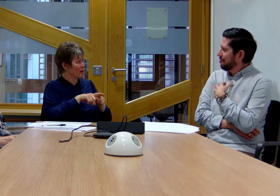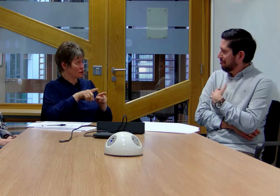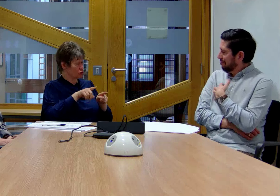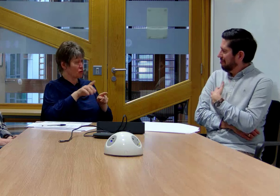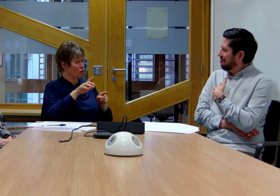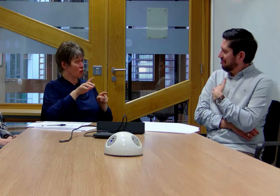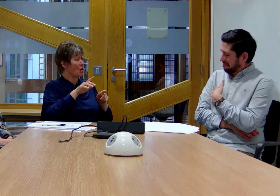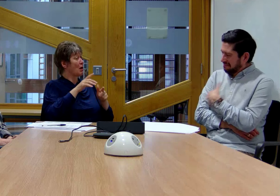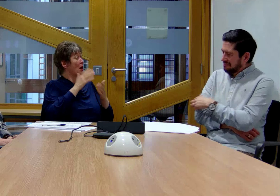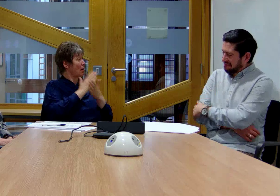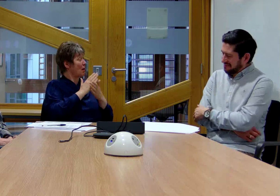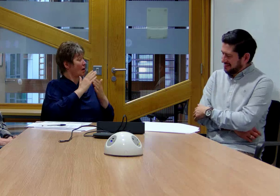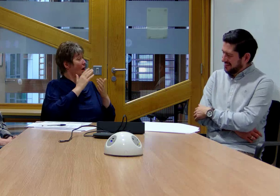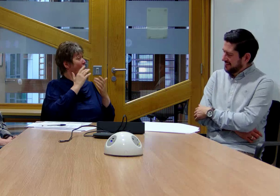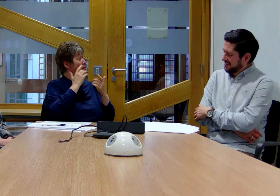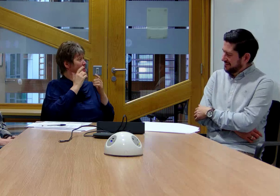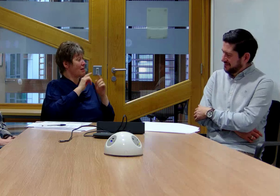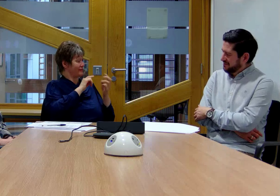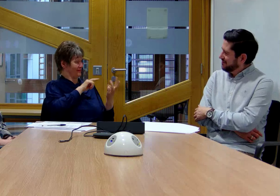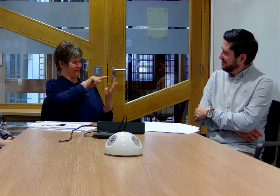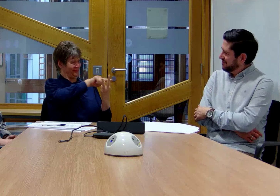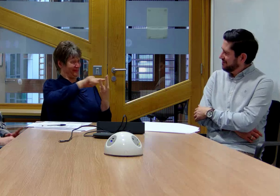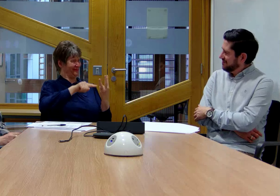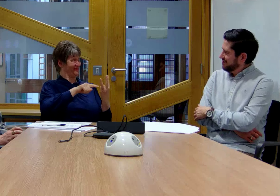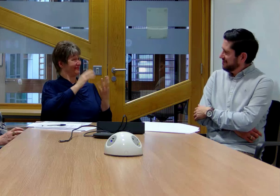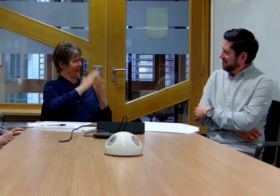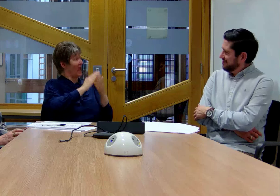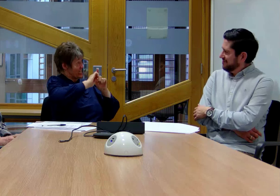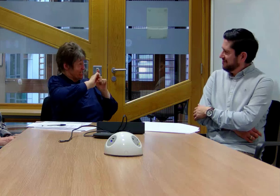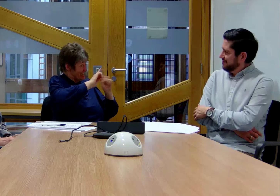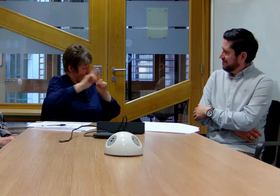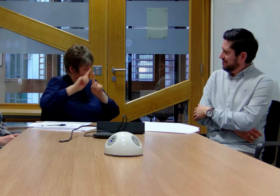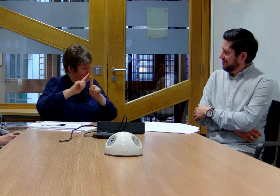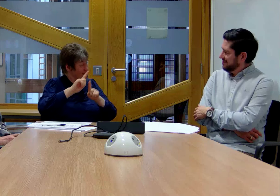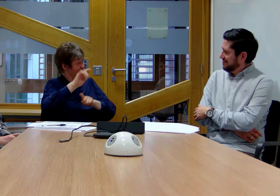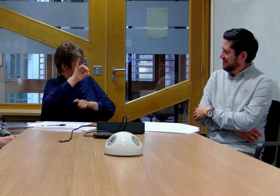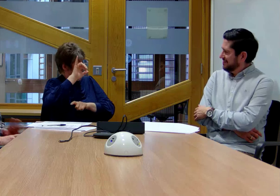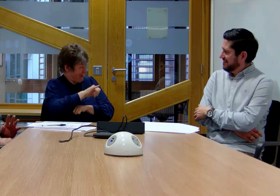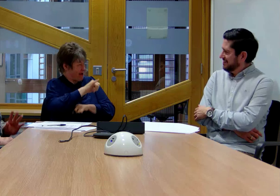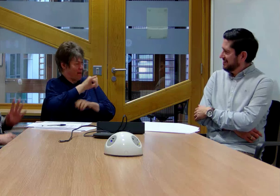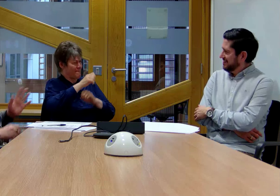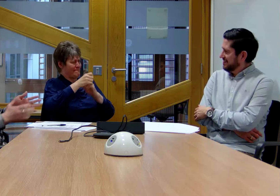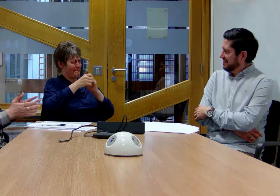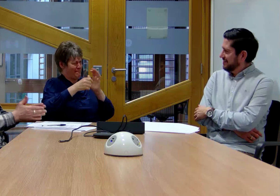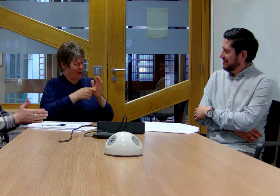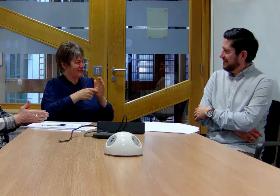fluent Gaelic speaker. But they are different languages. And it's maybe the problem is they're